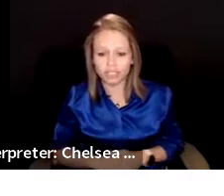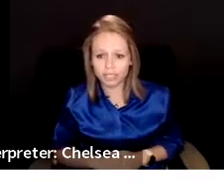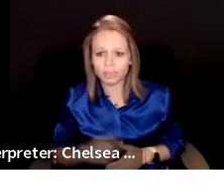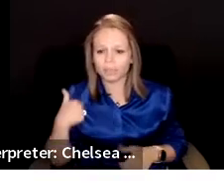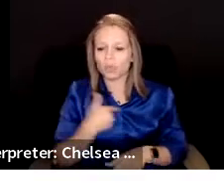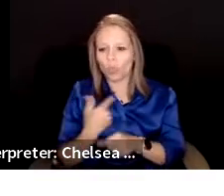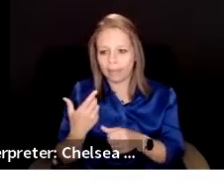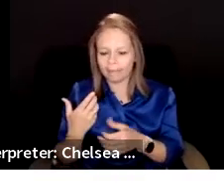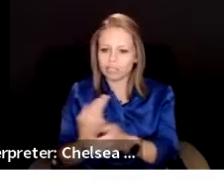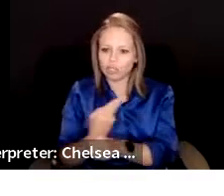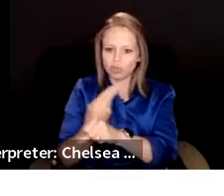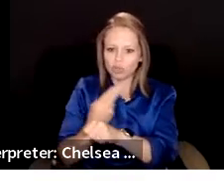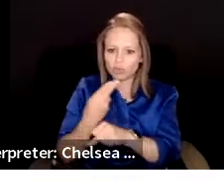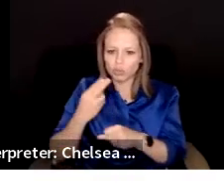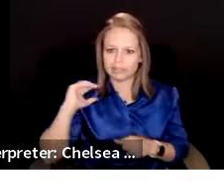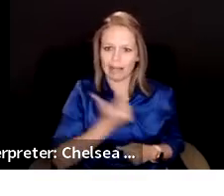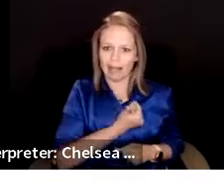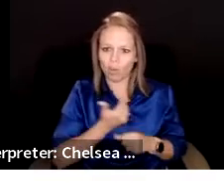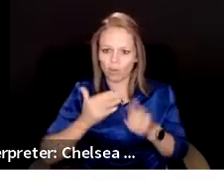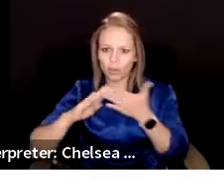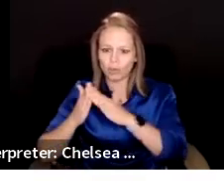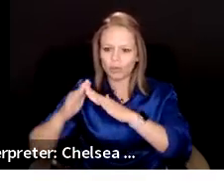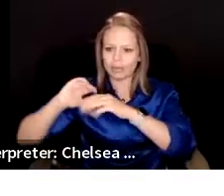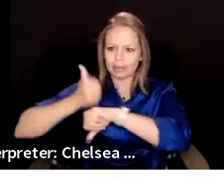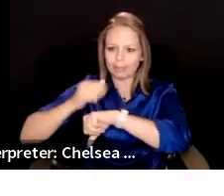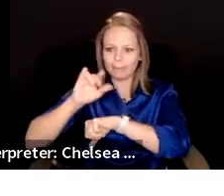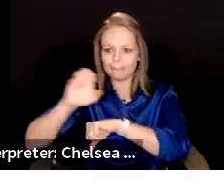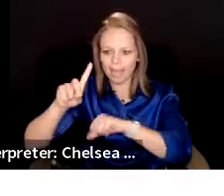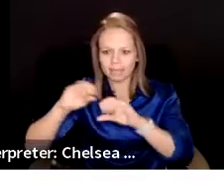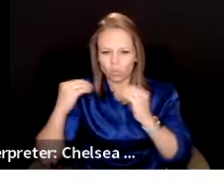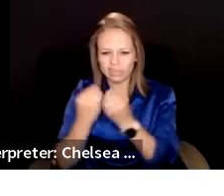as well as provide monthly webinars